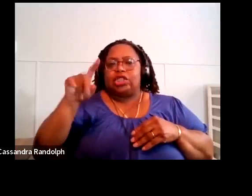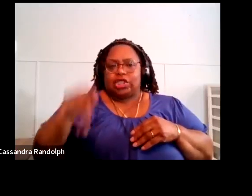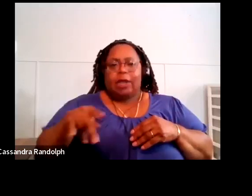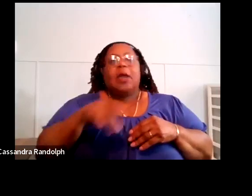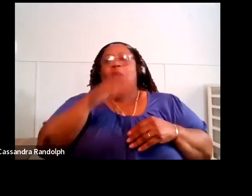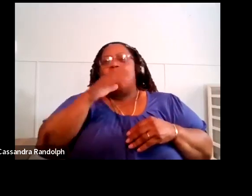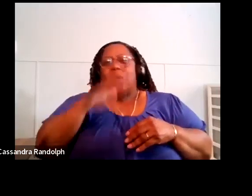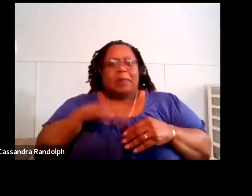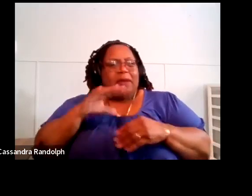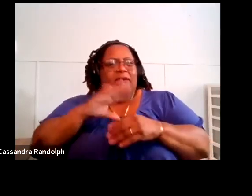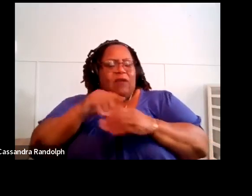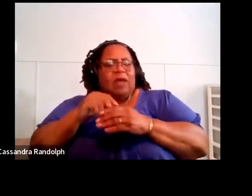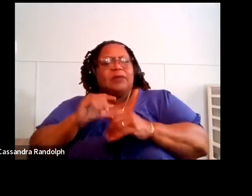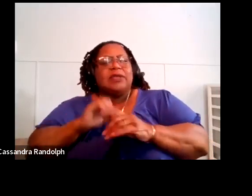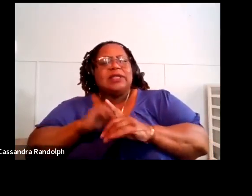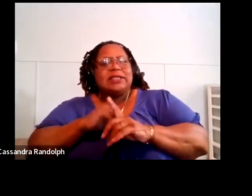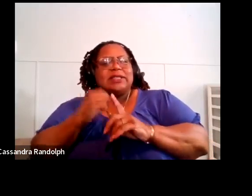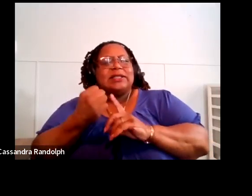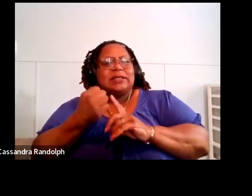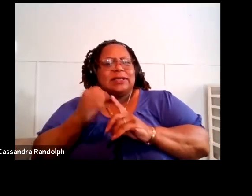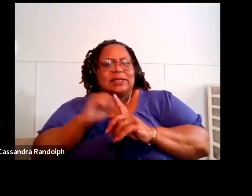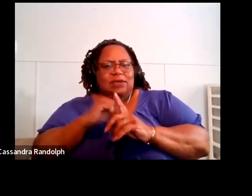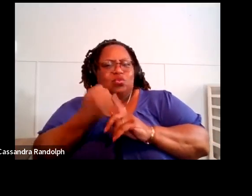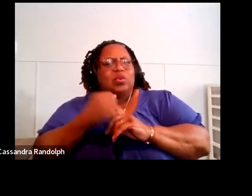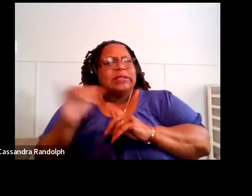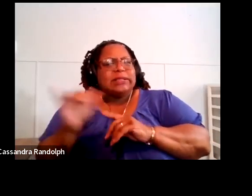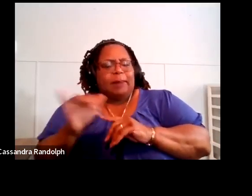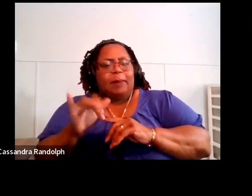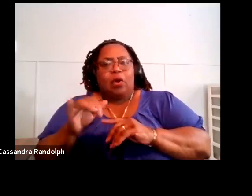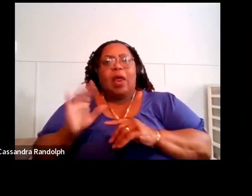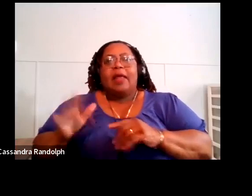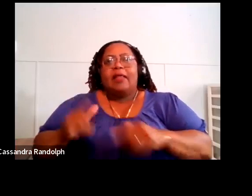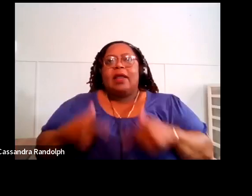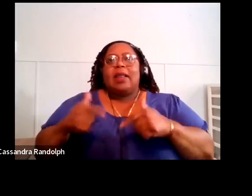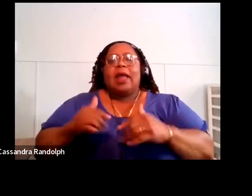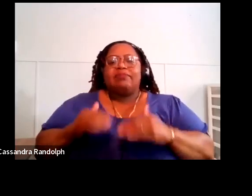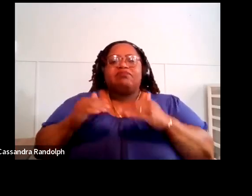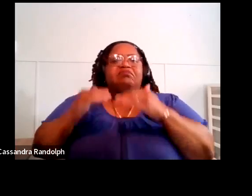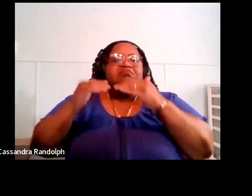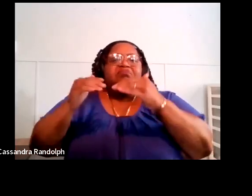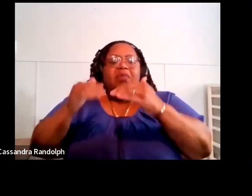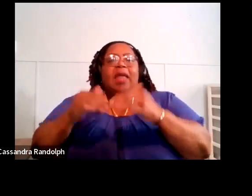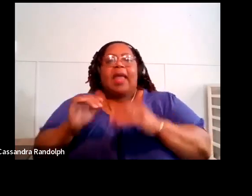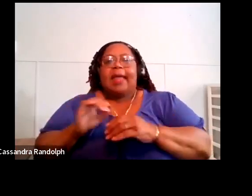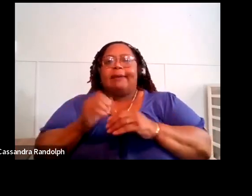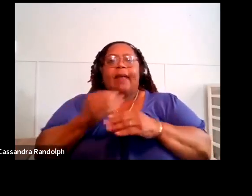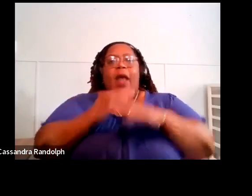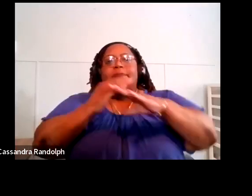weeks ago to join representative (name?) and many others to look at that reentry center because so much comes from mentorship peer